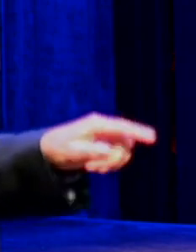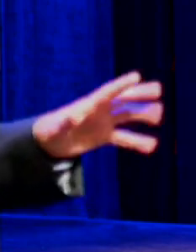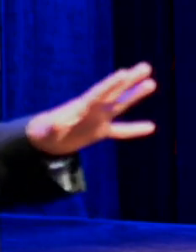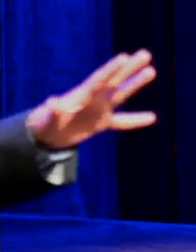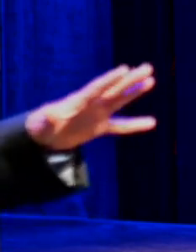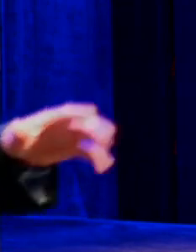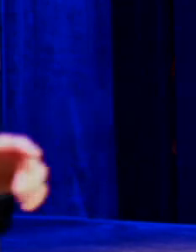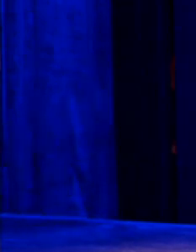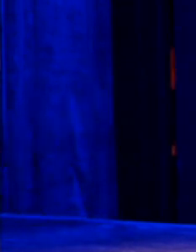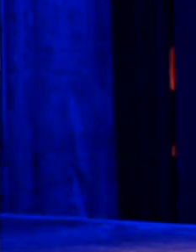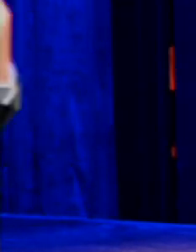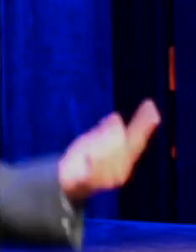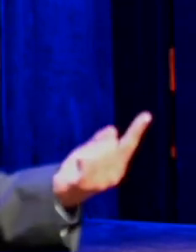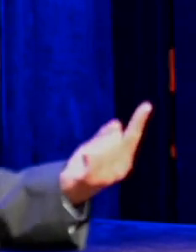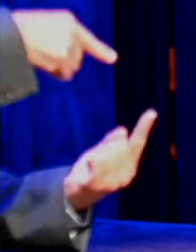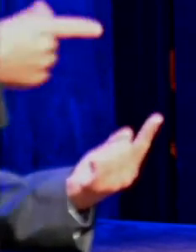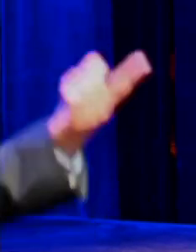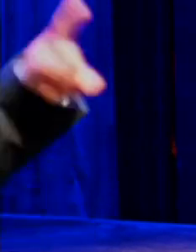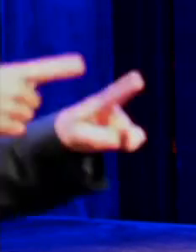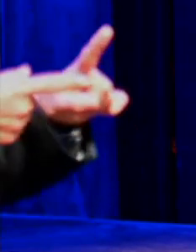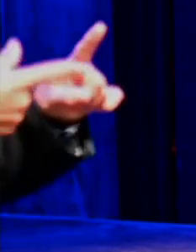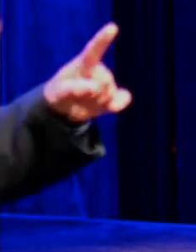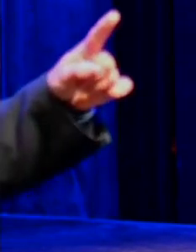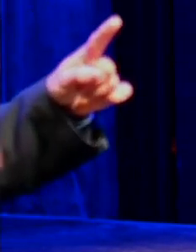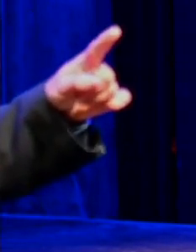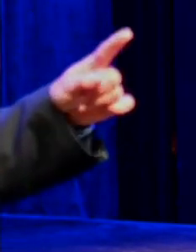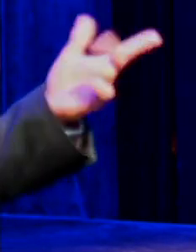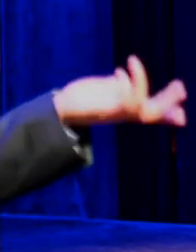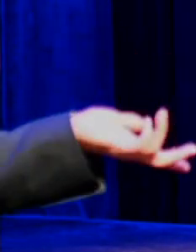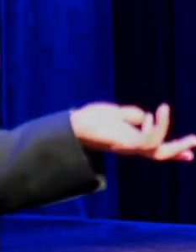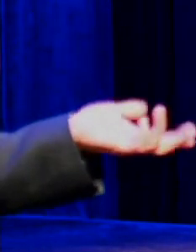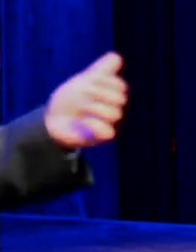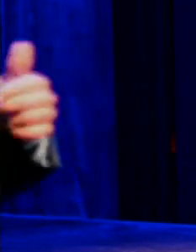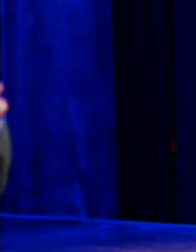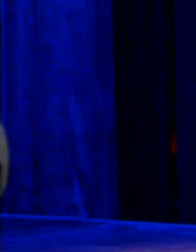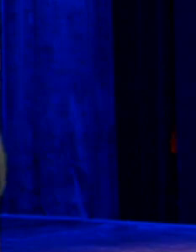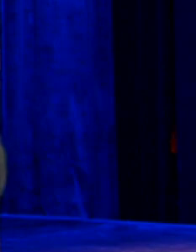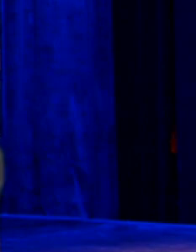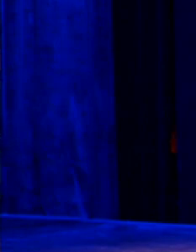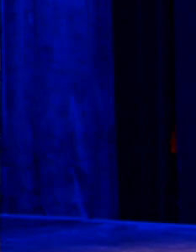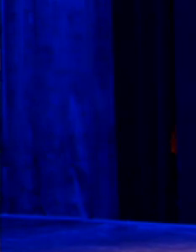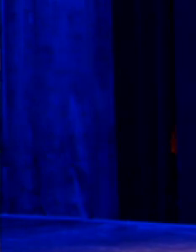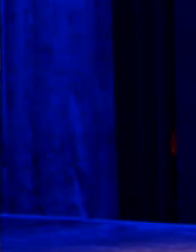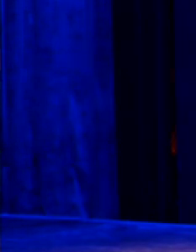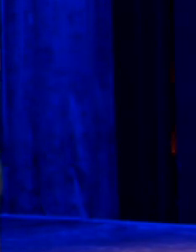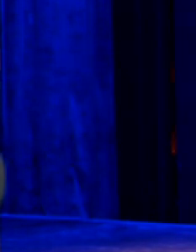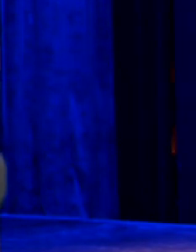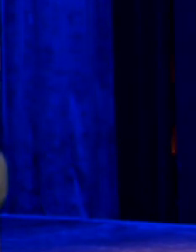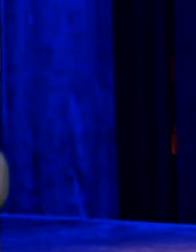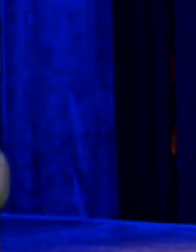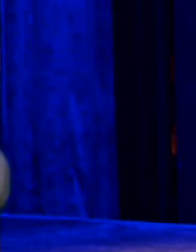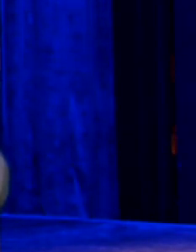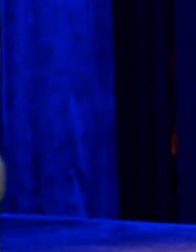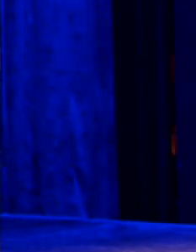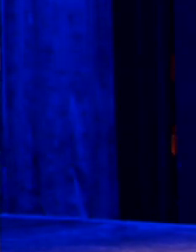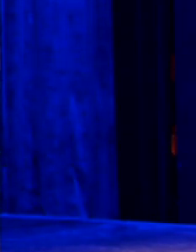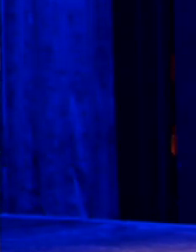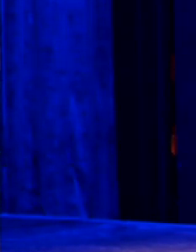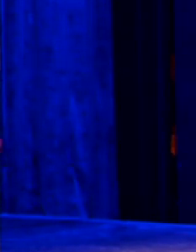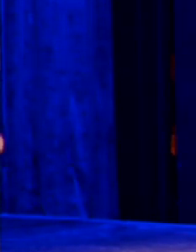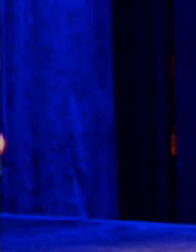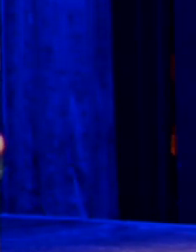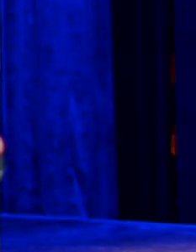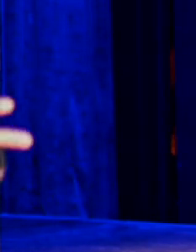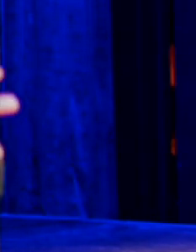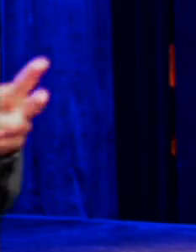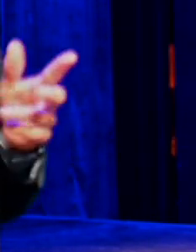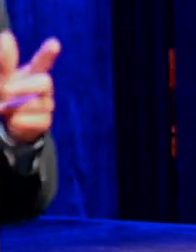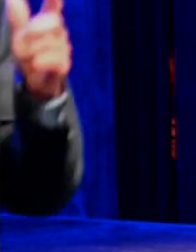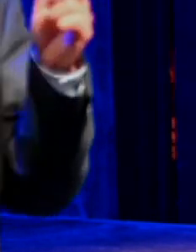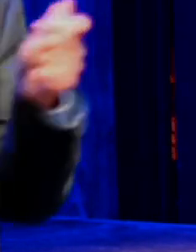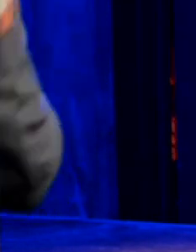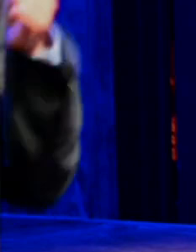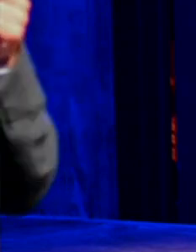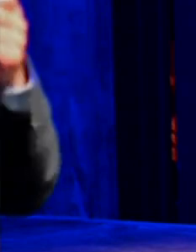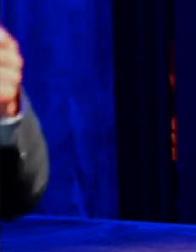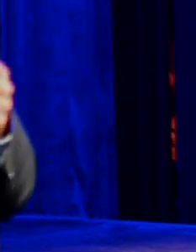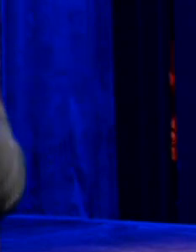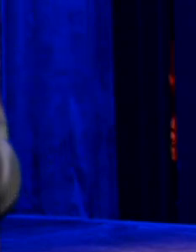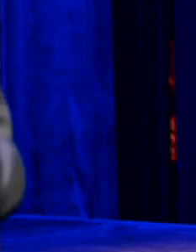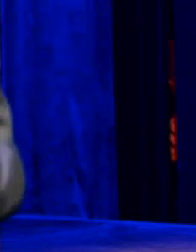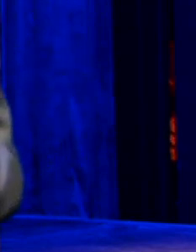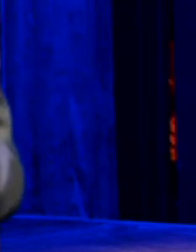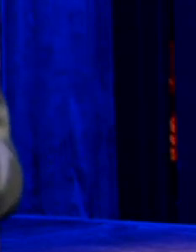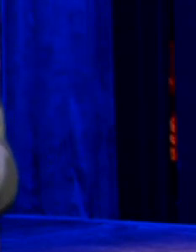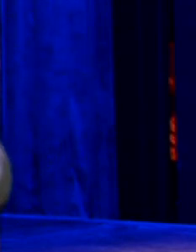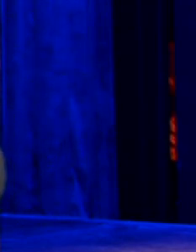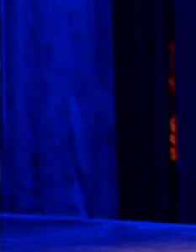me. I celebrate my parents because my sister and I always taught as children to believe in prayer